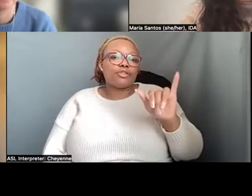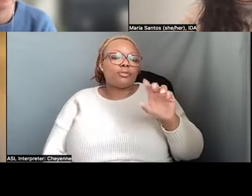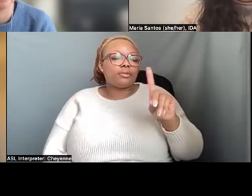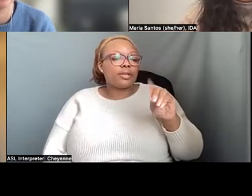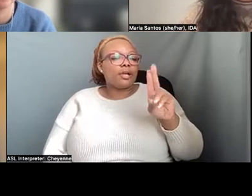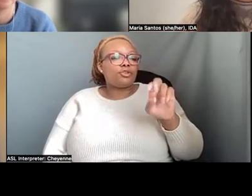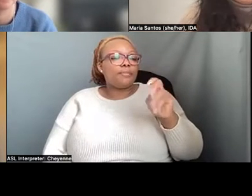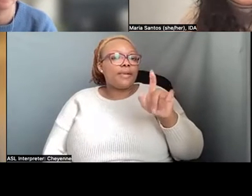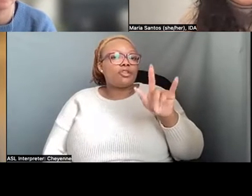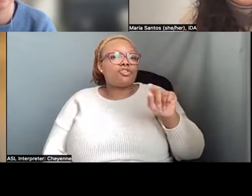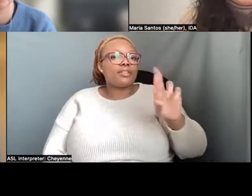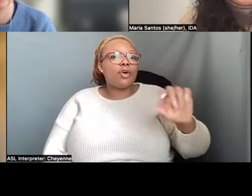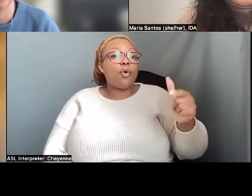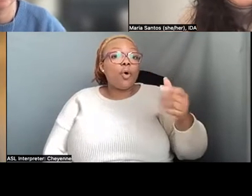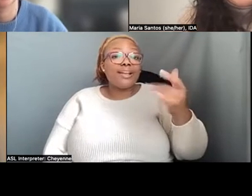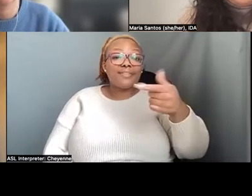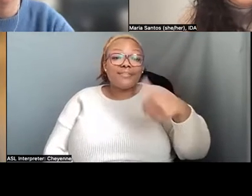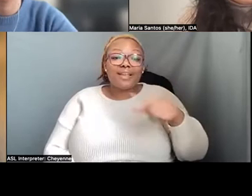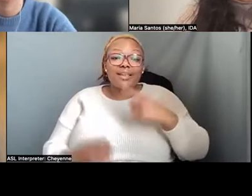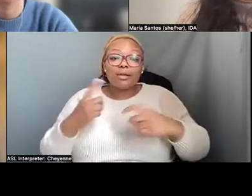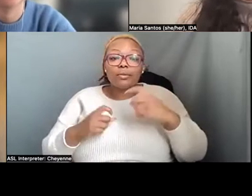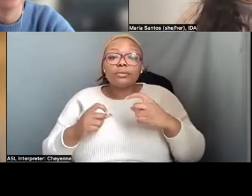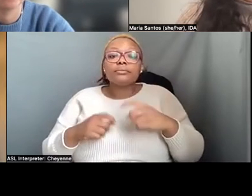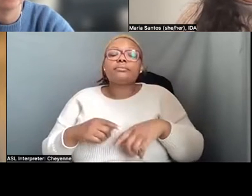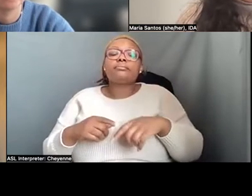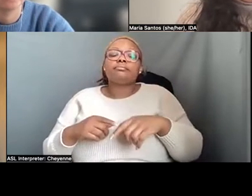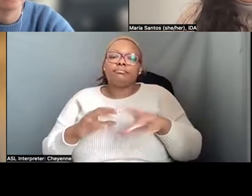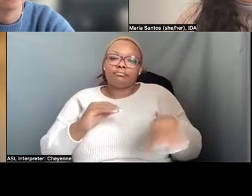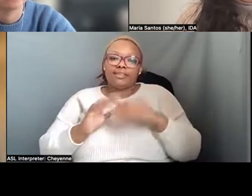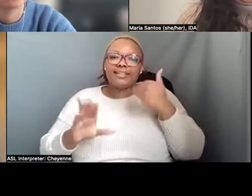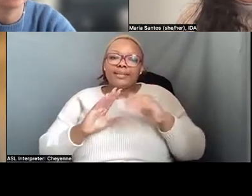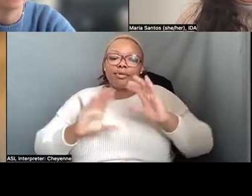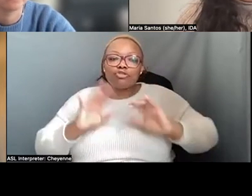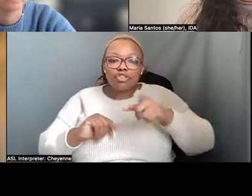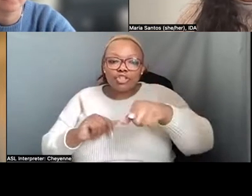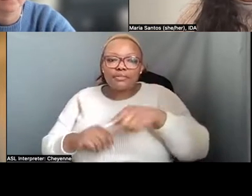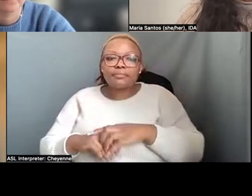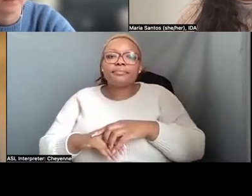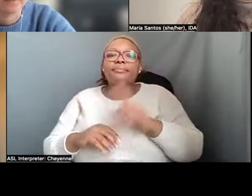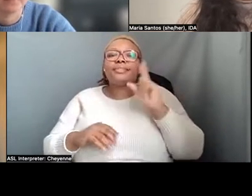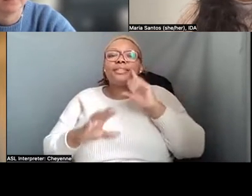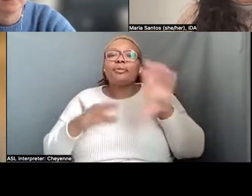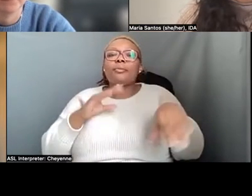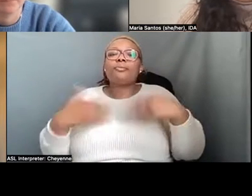questions. And then, Katy, I think you are going to drop some links in the chat.